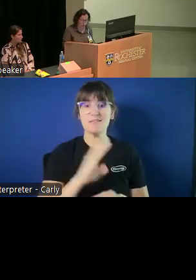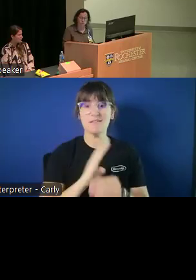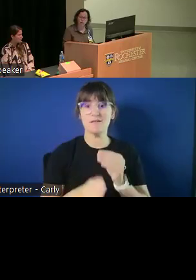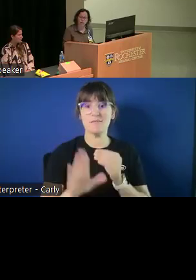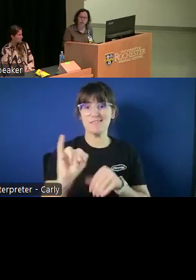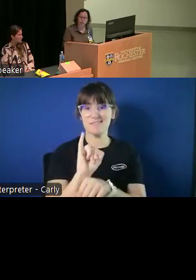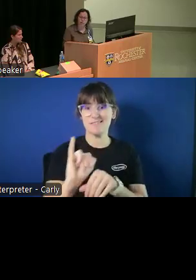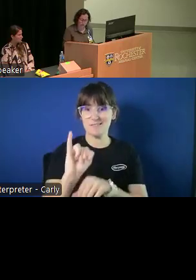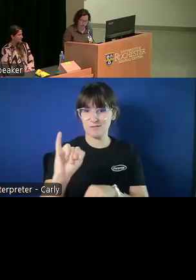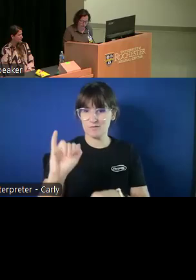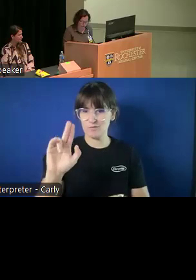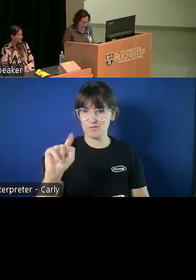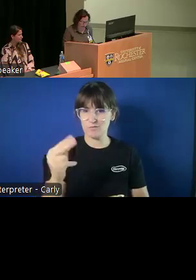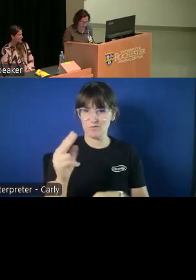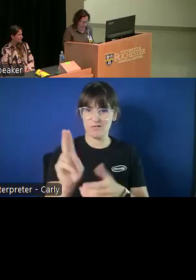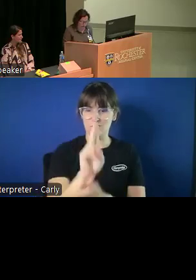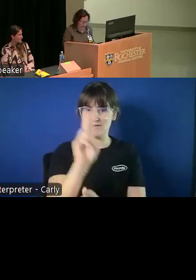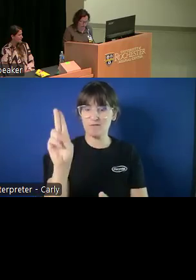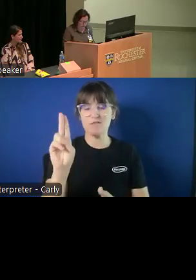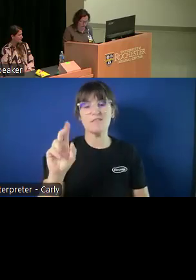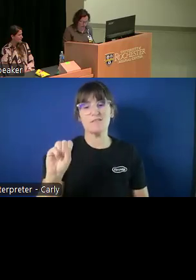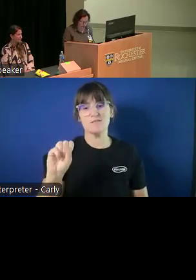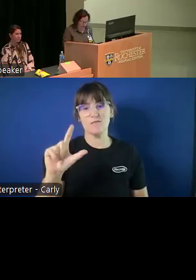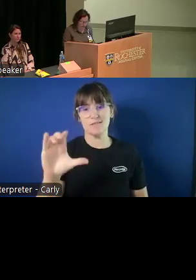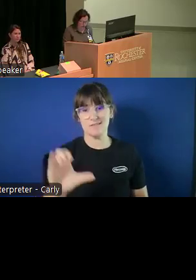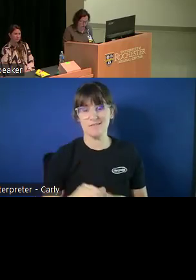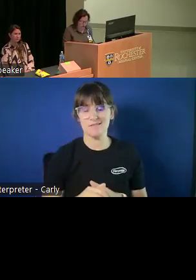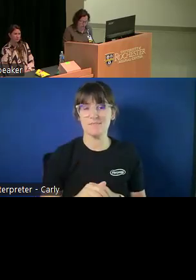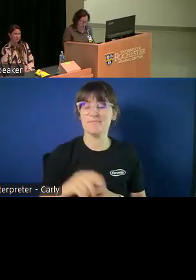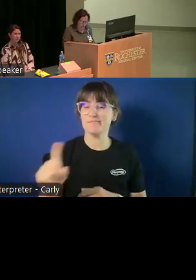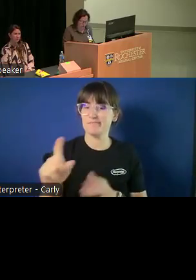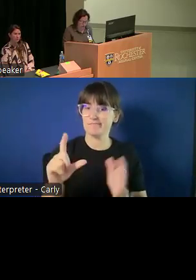of Utah Counseling Center in Salt Lake um and has published and lectured on well-being and